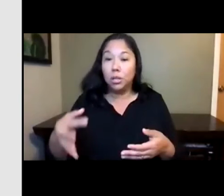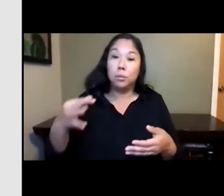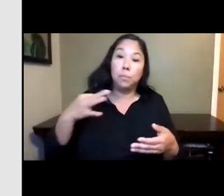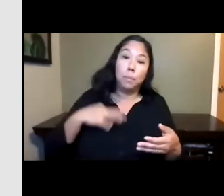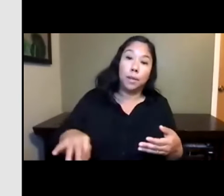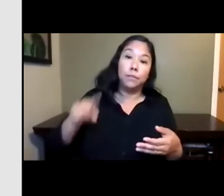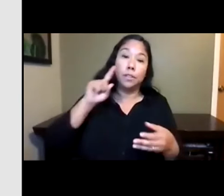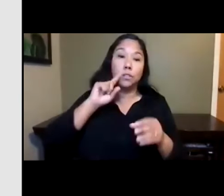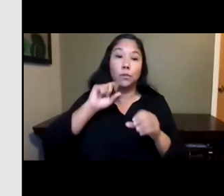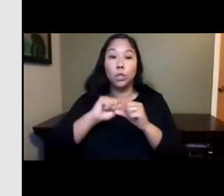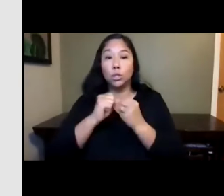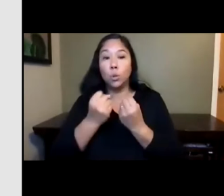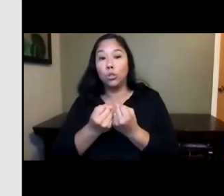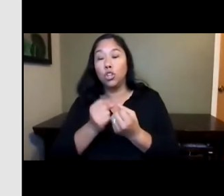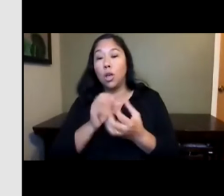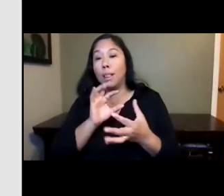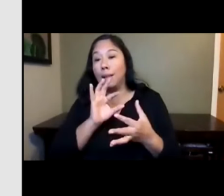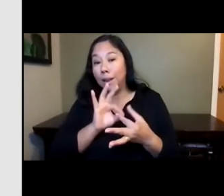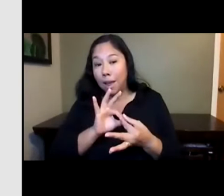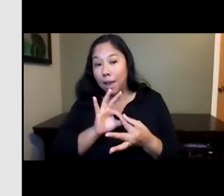social isolation vs. Loneliness.